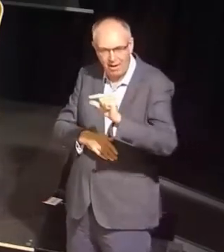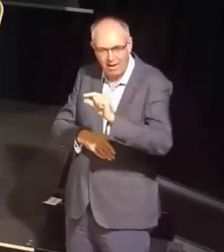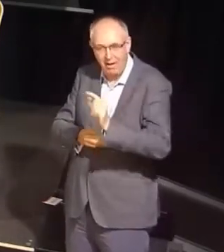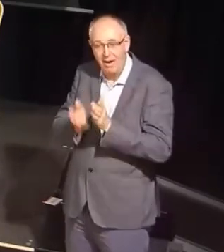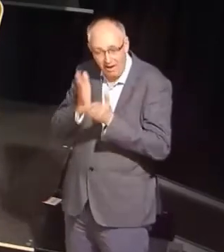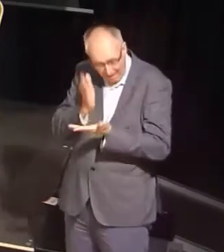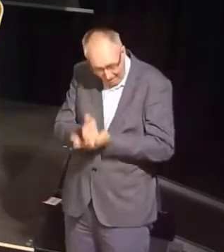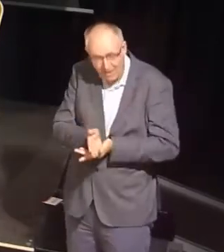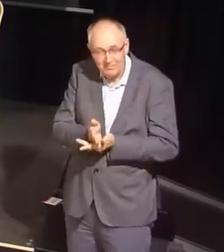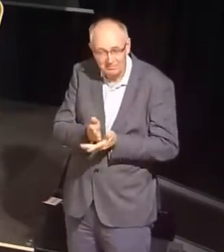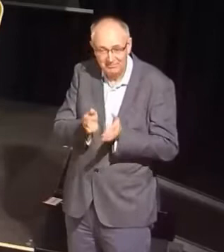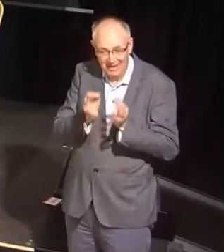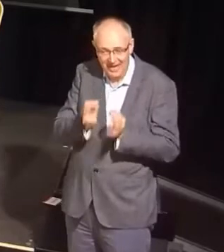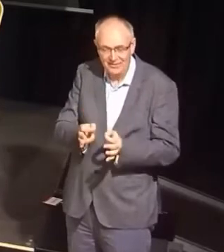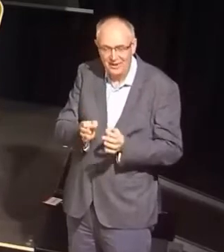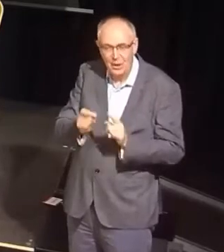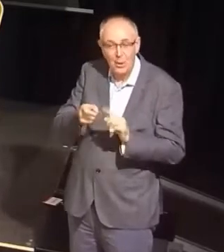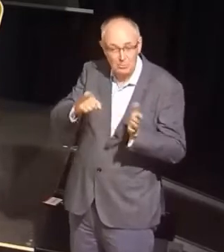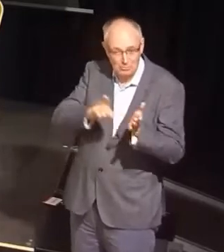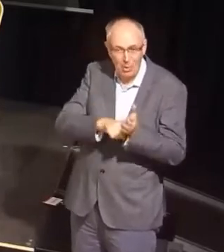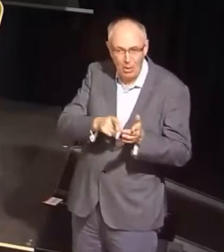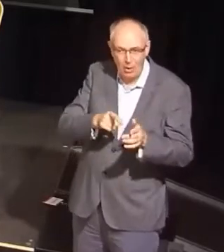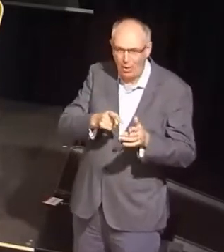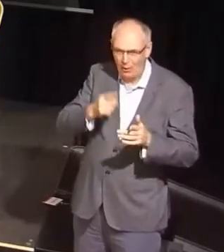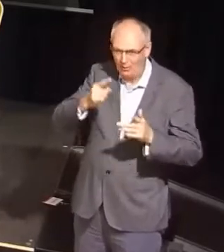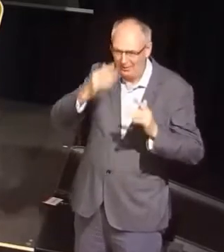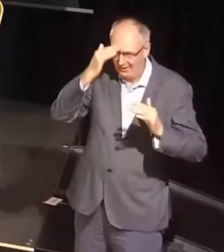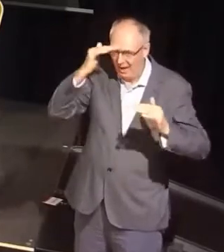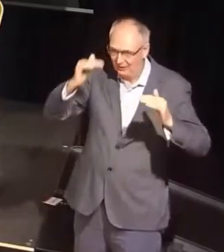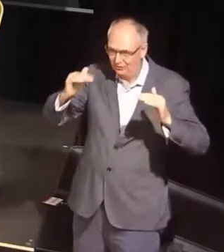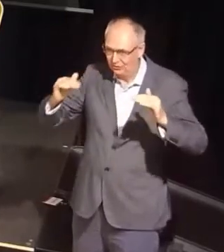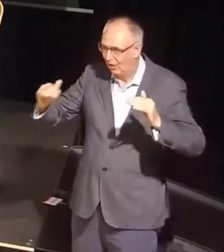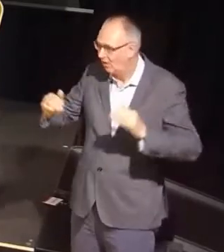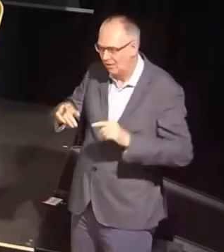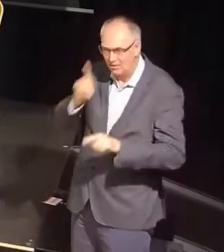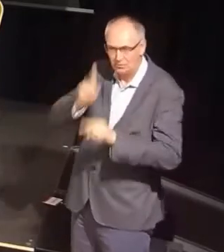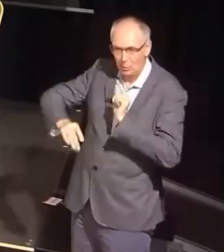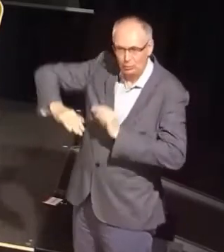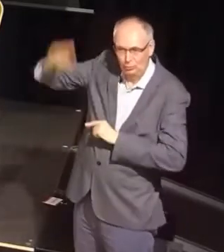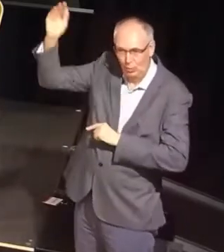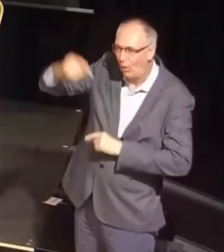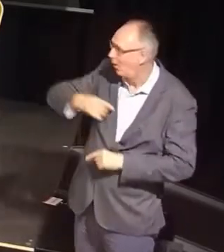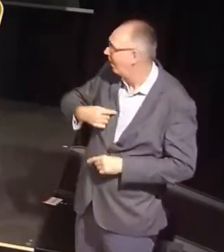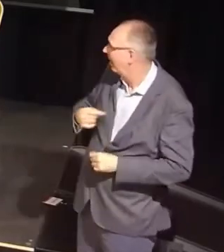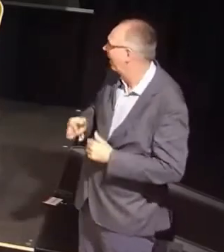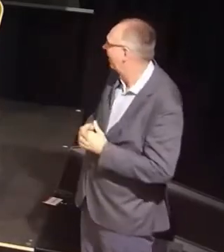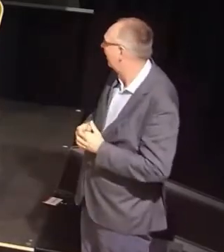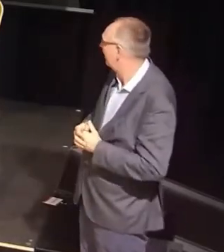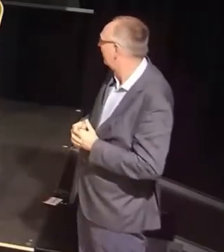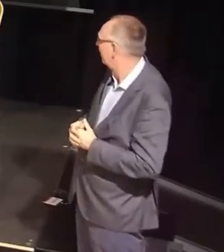Paul, our Gaming Manager put us all on a height chart, and you can see I'm the tallest in our charity. LAUGHS This is my Twitter.